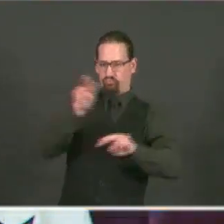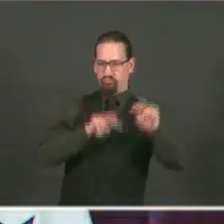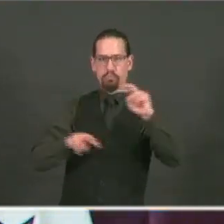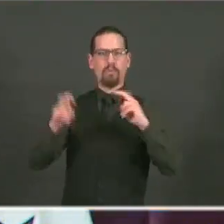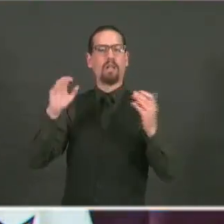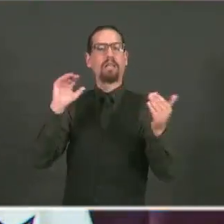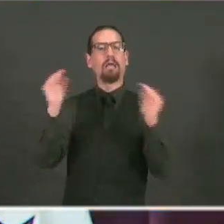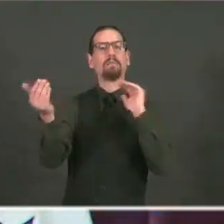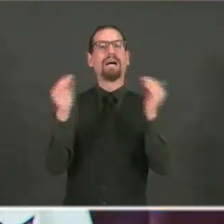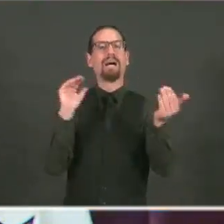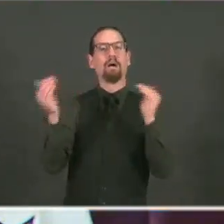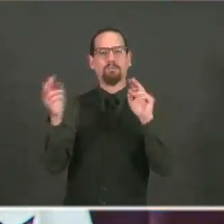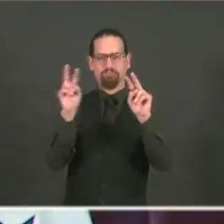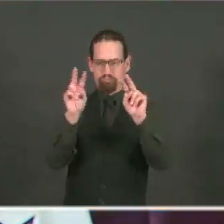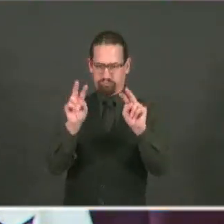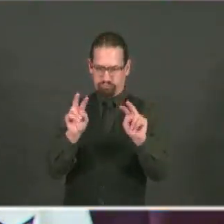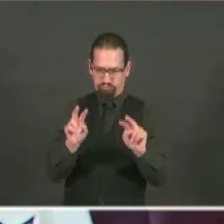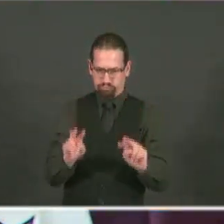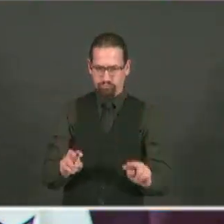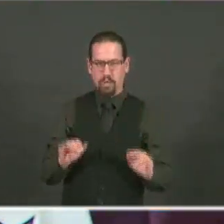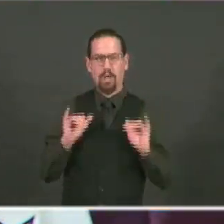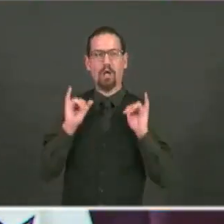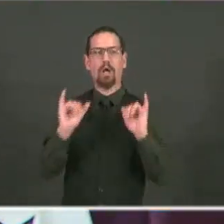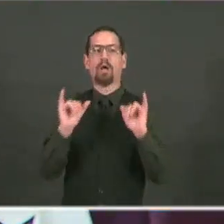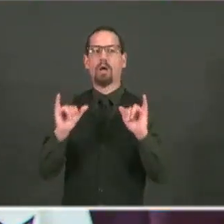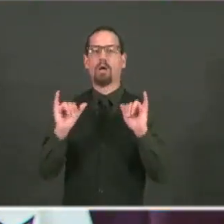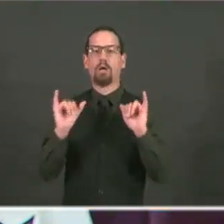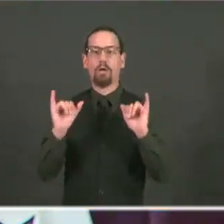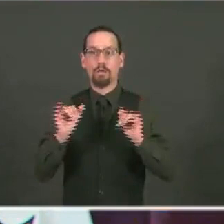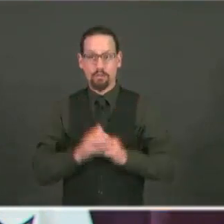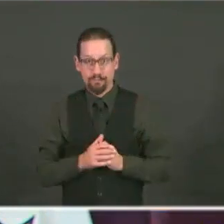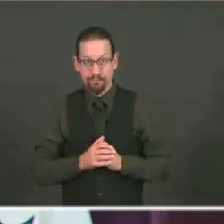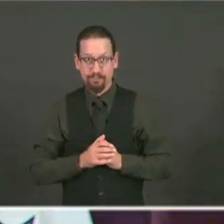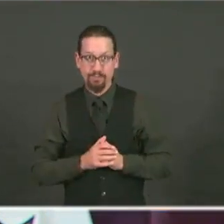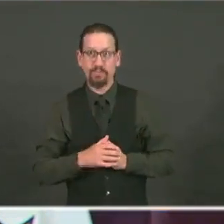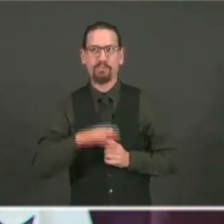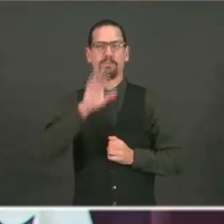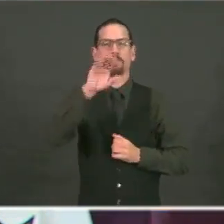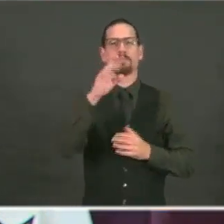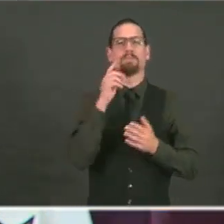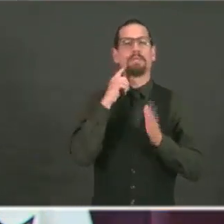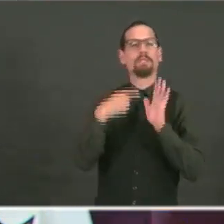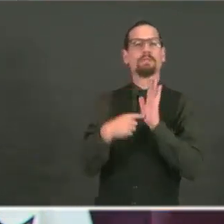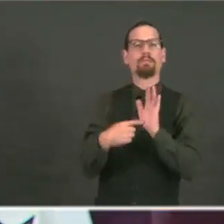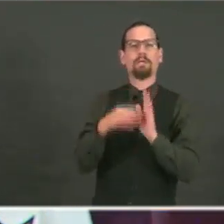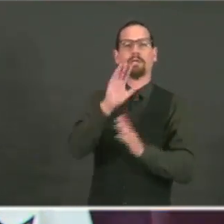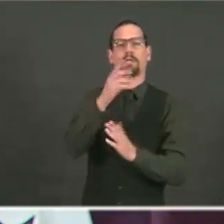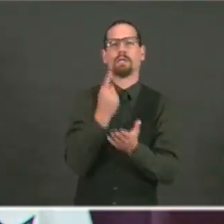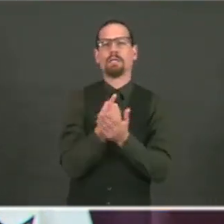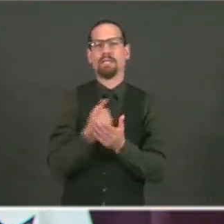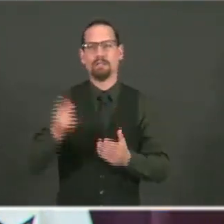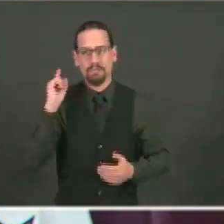CASES FROM LAST WEEK. THEY ARE UP. THAT IS BECAUSE OF THE OUTBREAKS